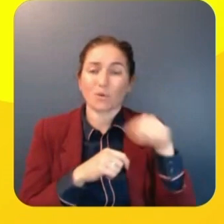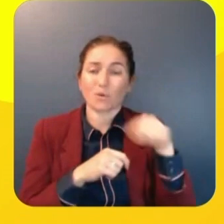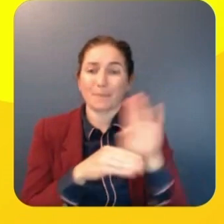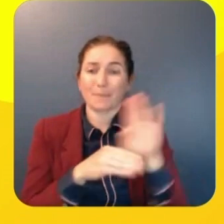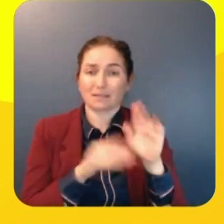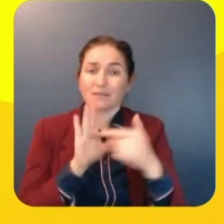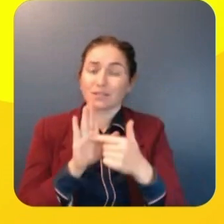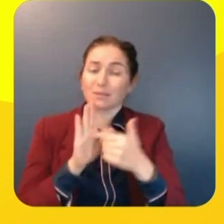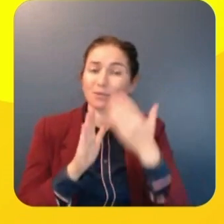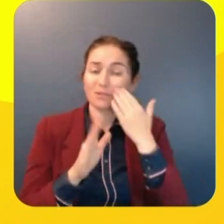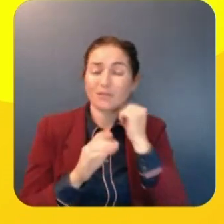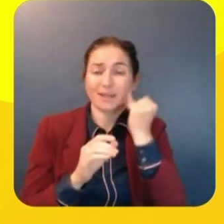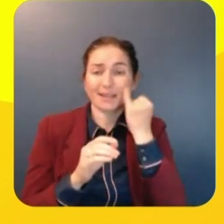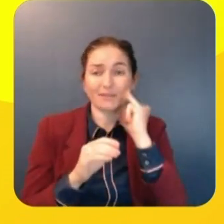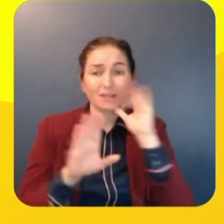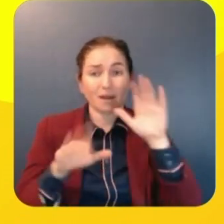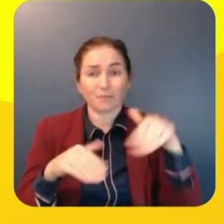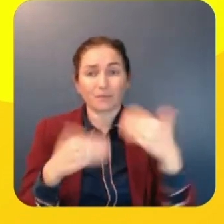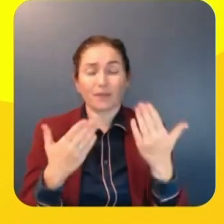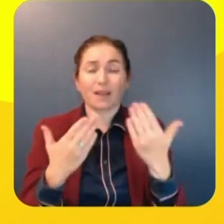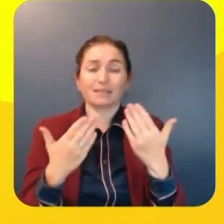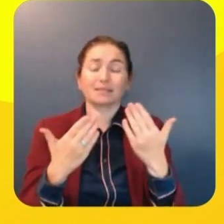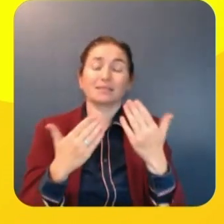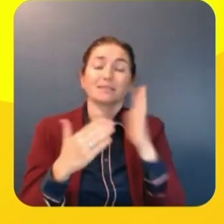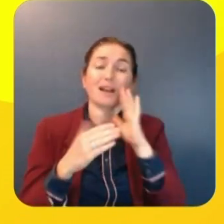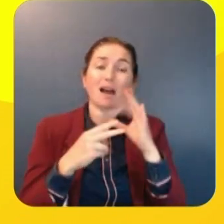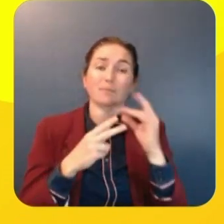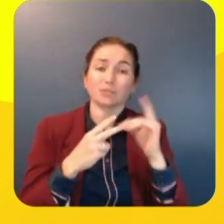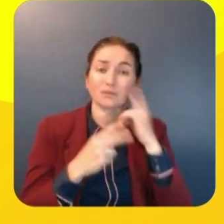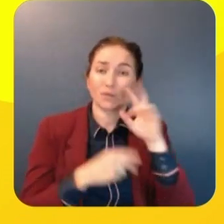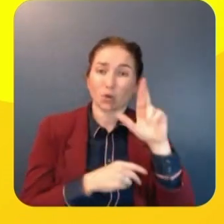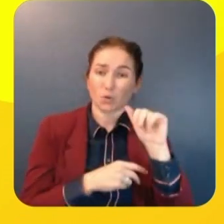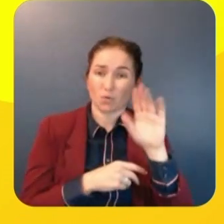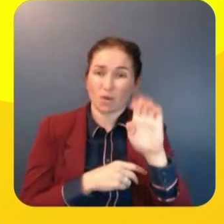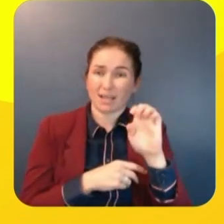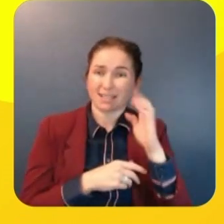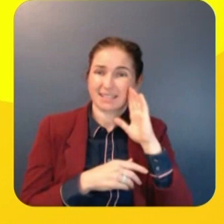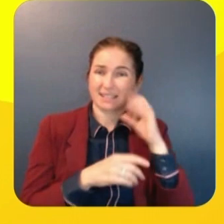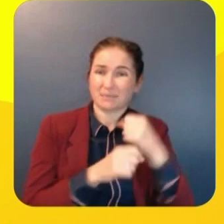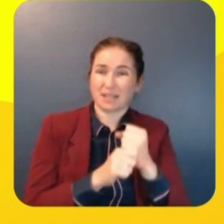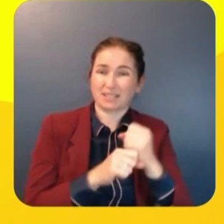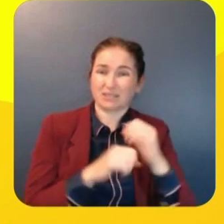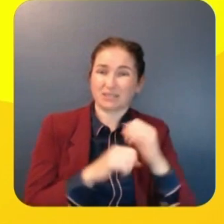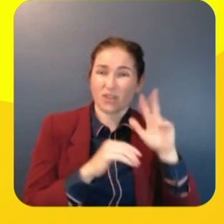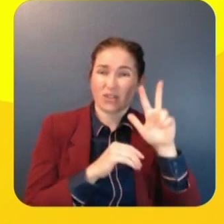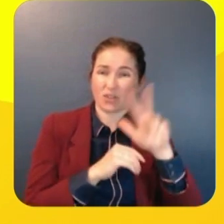a multiselect option for race invisibles more than 33 million Americans, according to the 2020 Census.